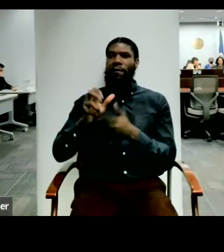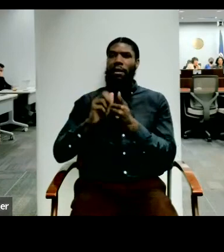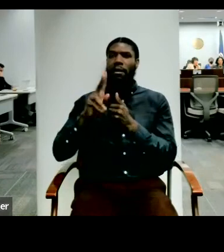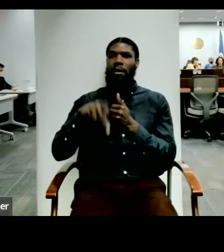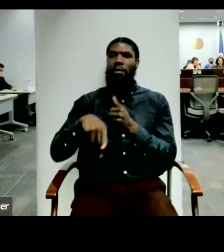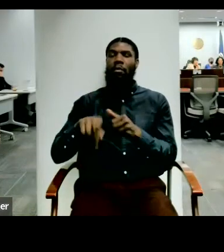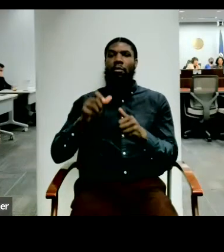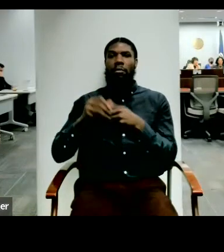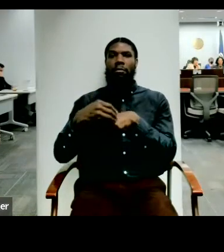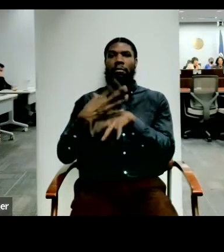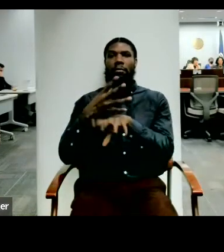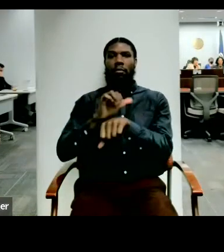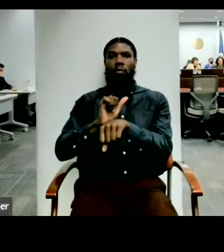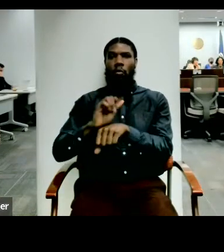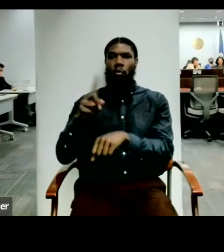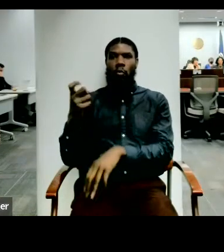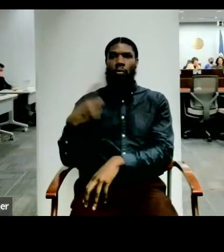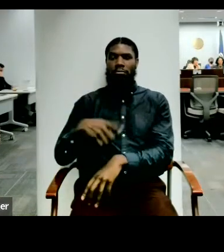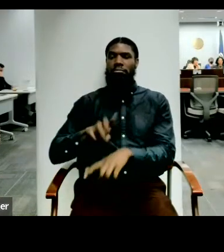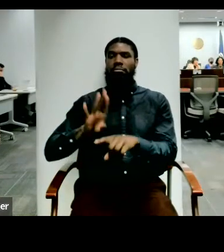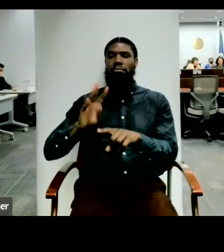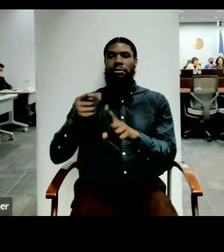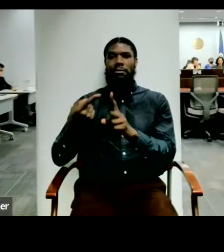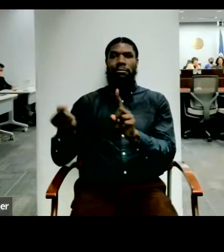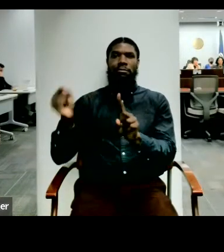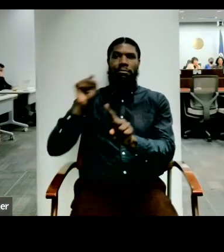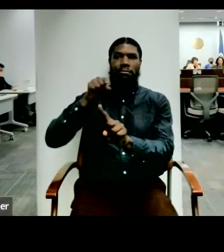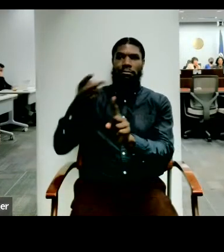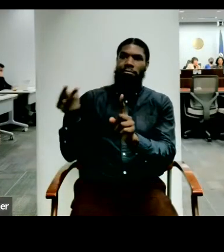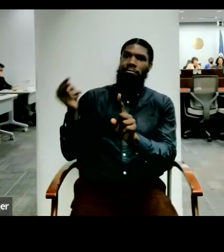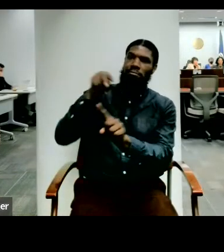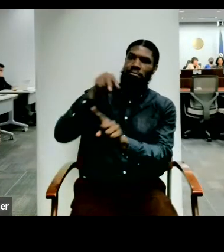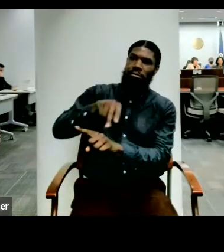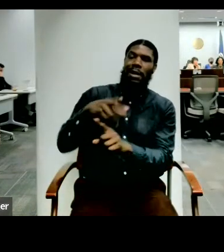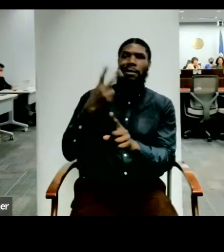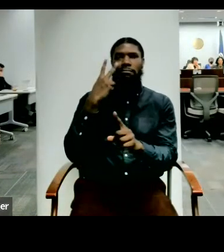angle. I can certainly see the pluses and my newses of it, but I want to make sure we don't